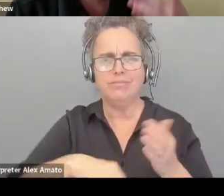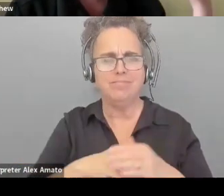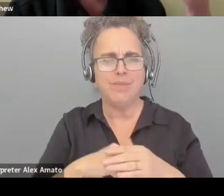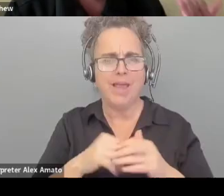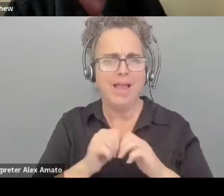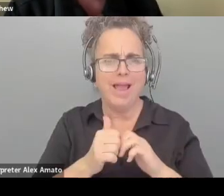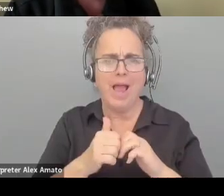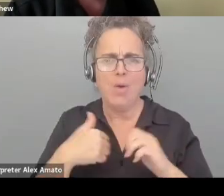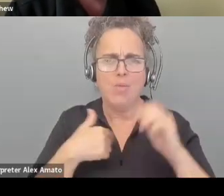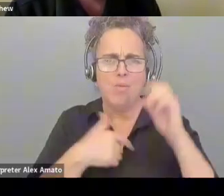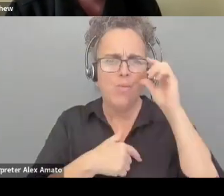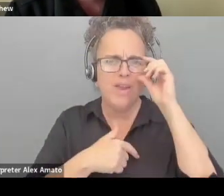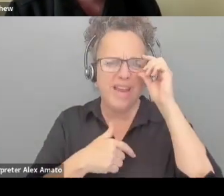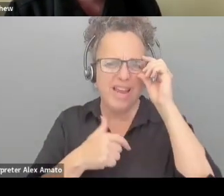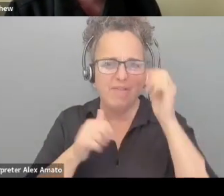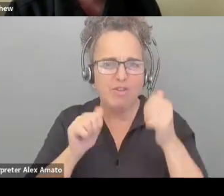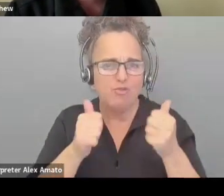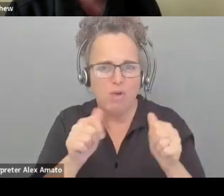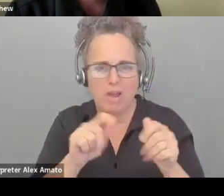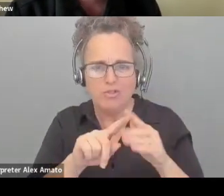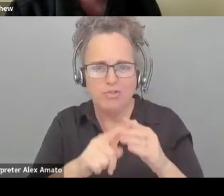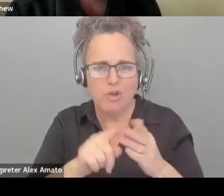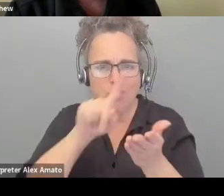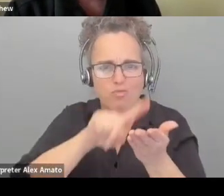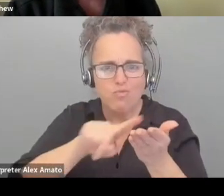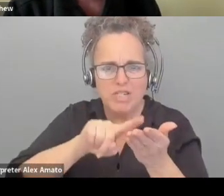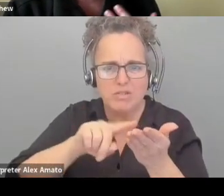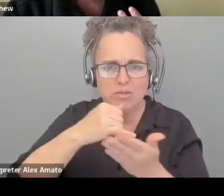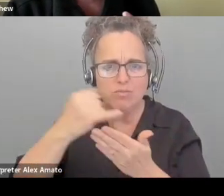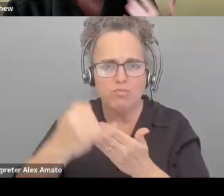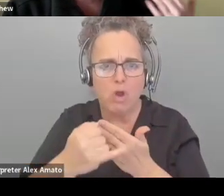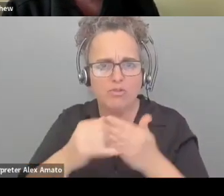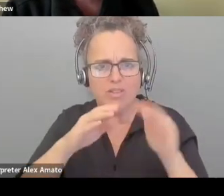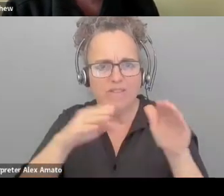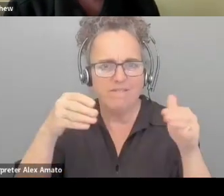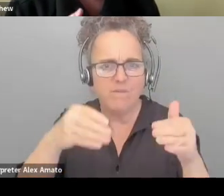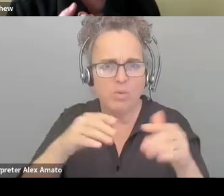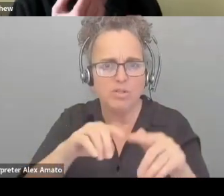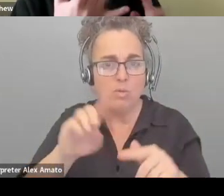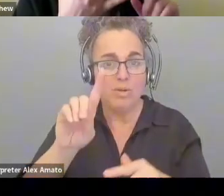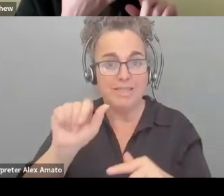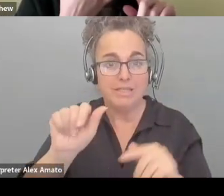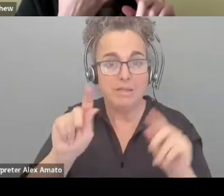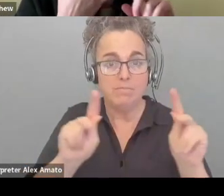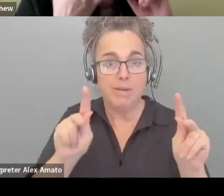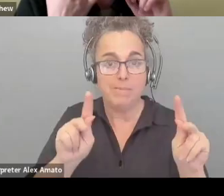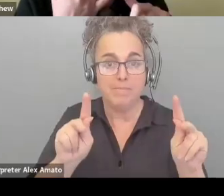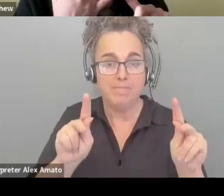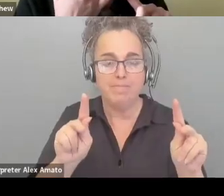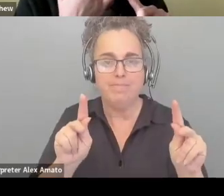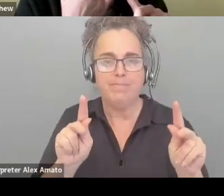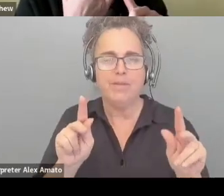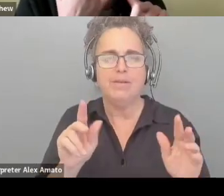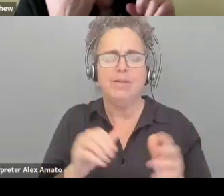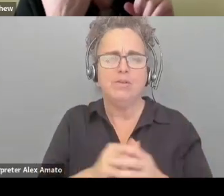to even start in a research project around disability. And if we wanna think beyond sort of tolerance. So there are certain approaches that are like,